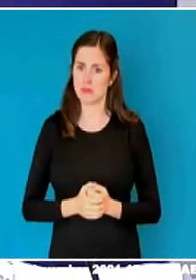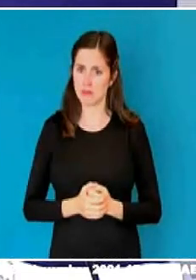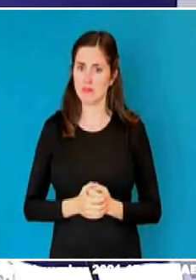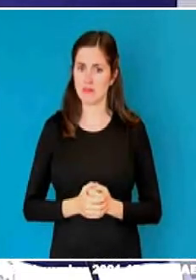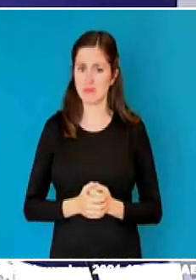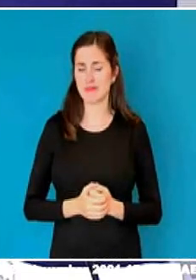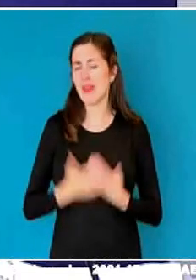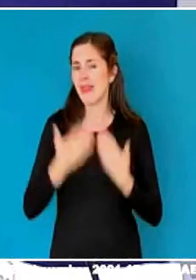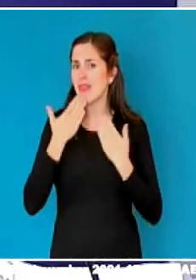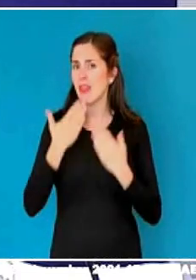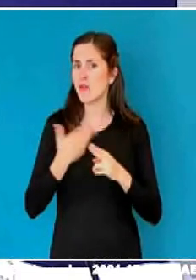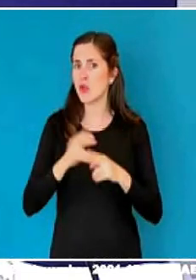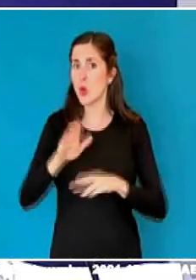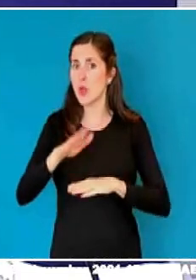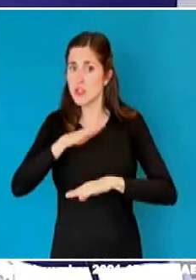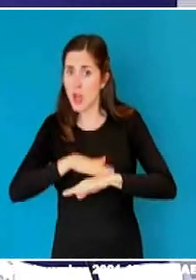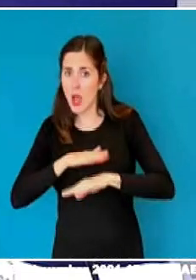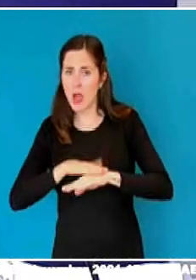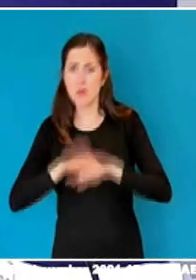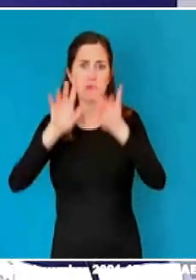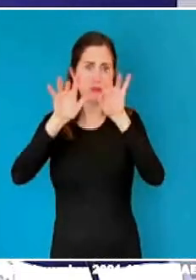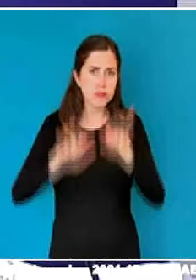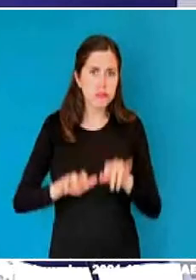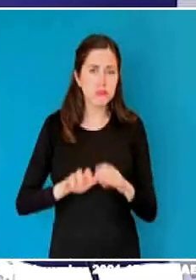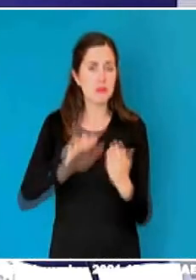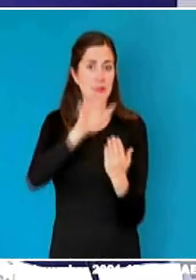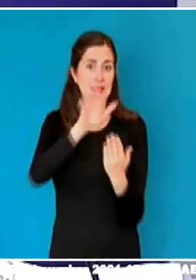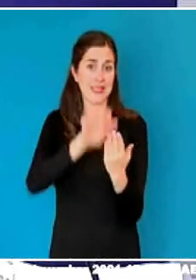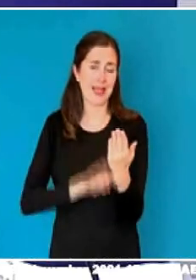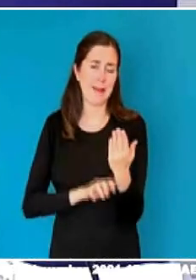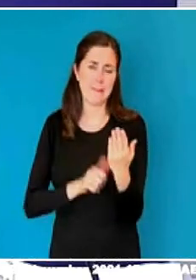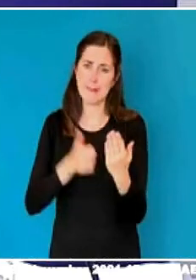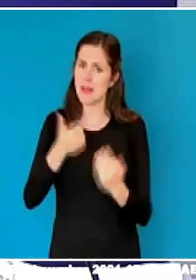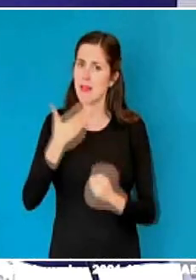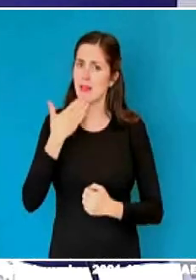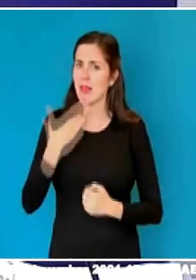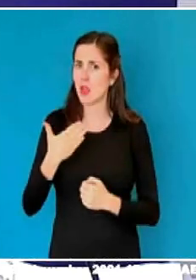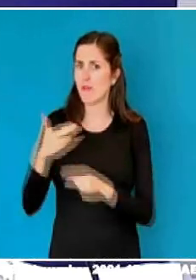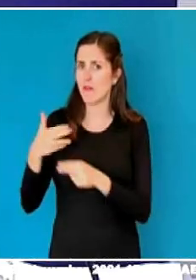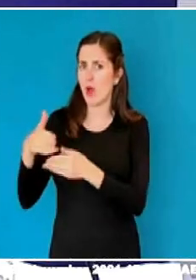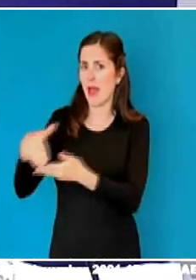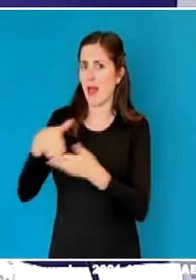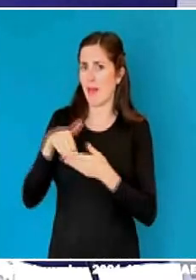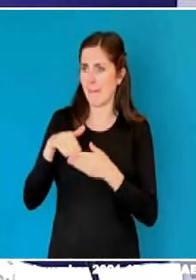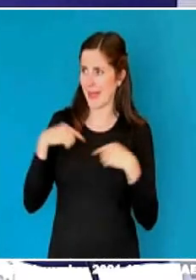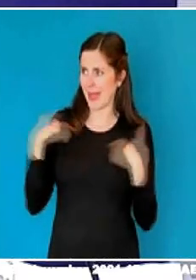We thank you for the statements that have been provided. We appreciate the assistance that you have given to the Royal Commission.